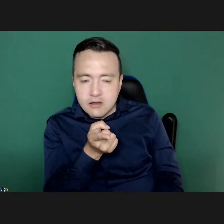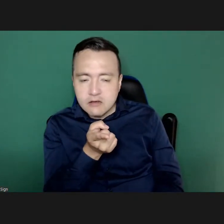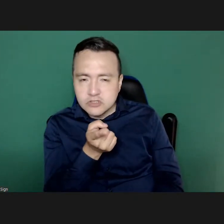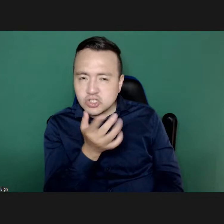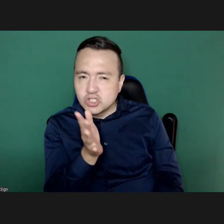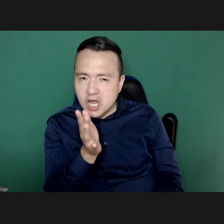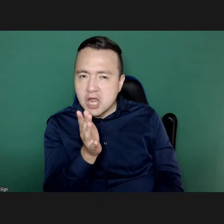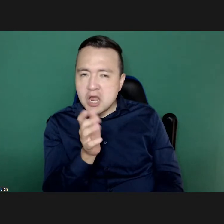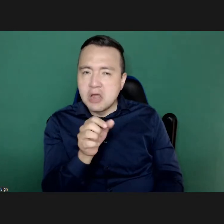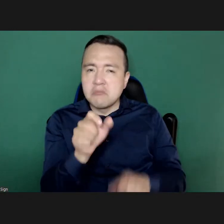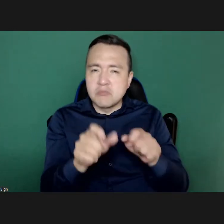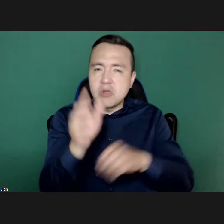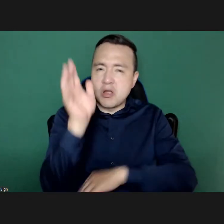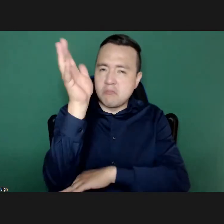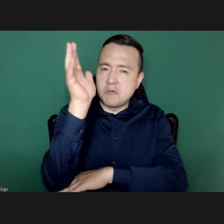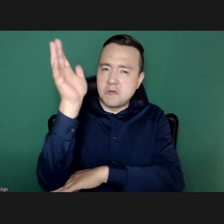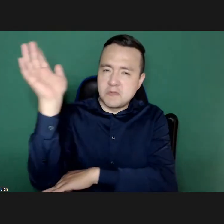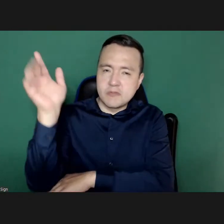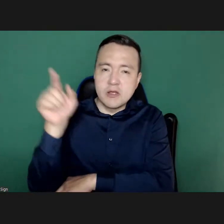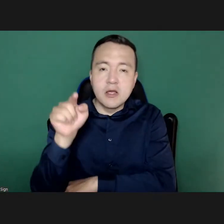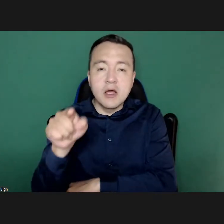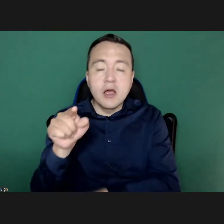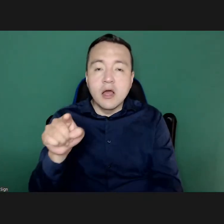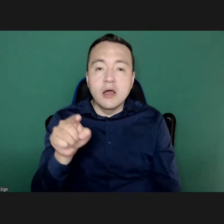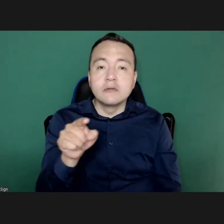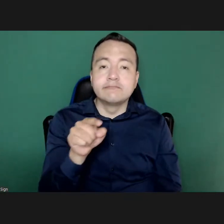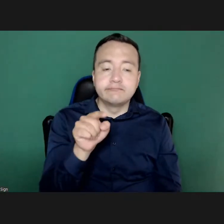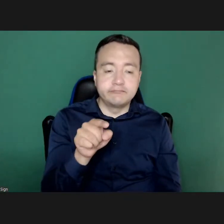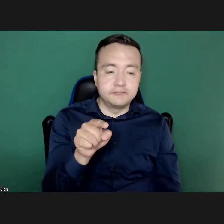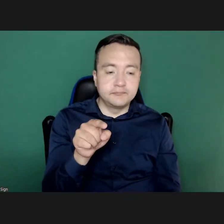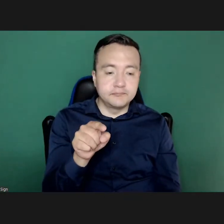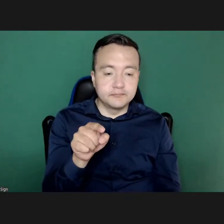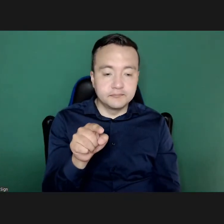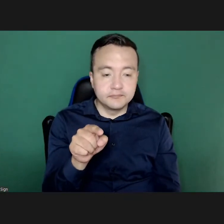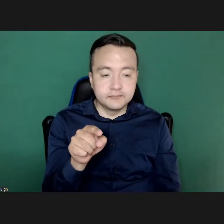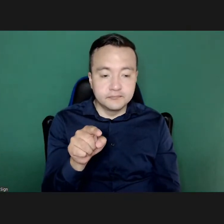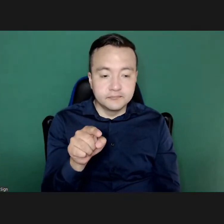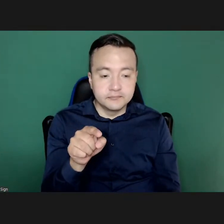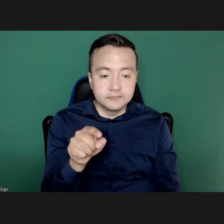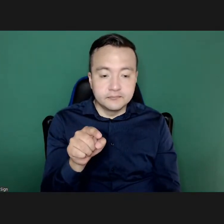And he asks: What would the panelists recommend on engaging private sector